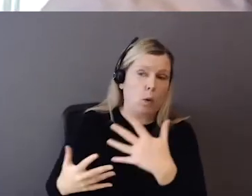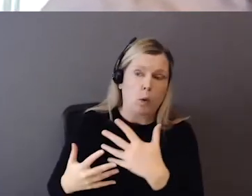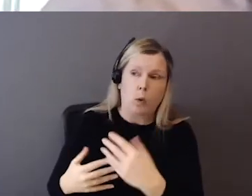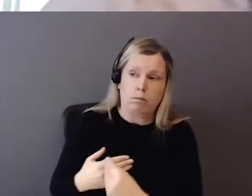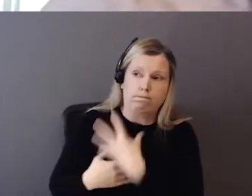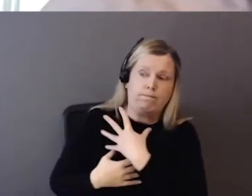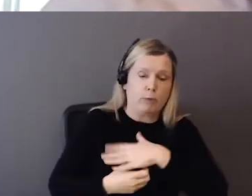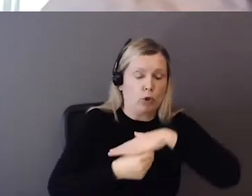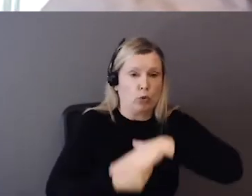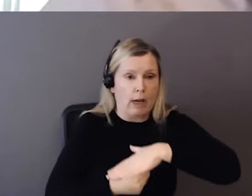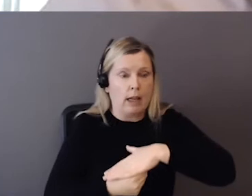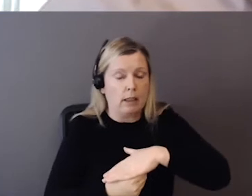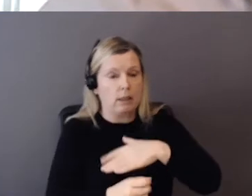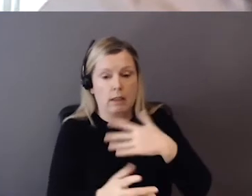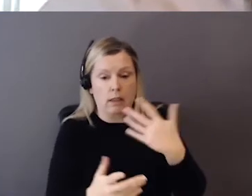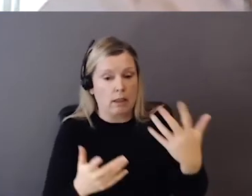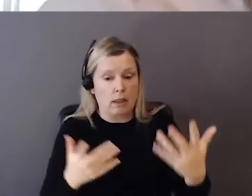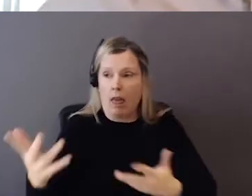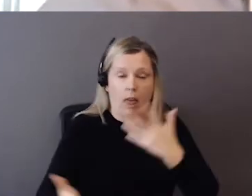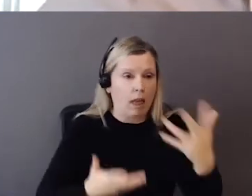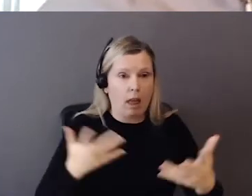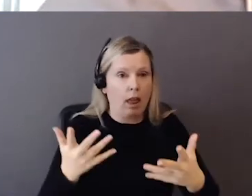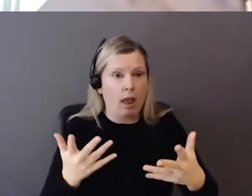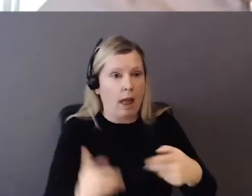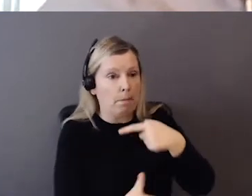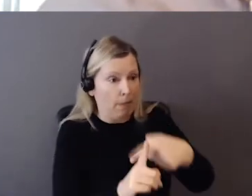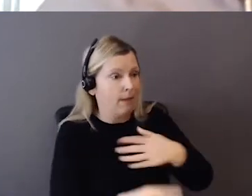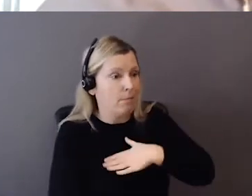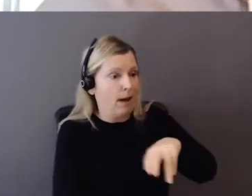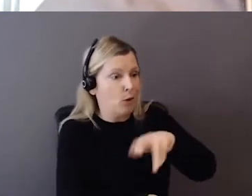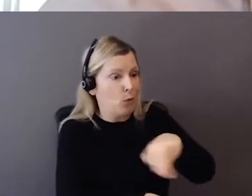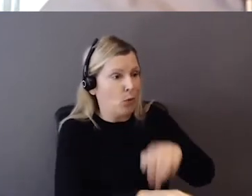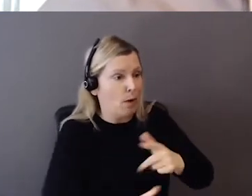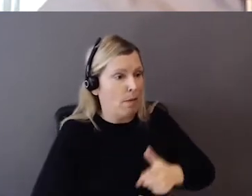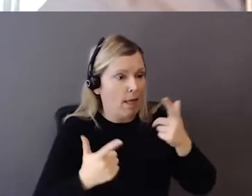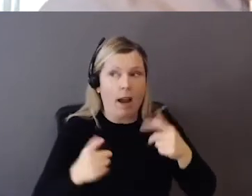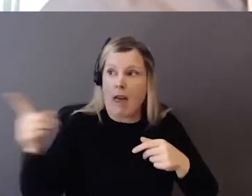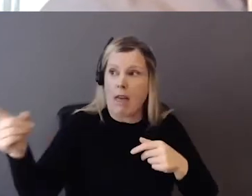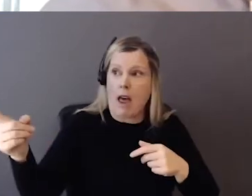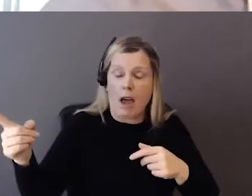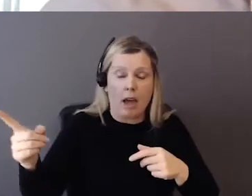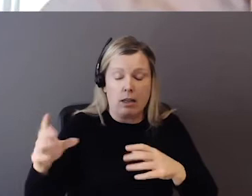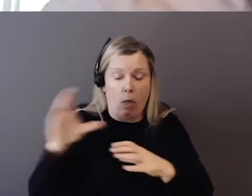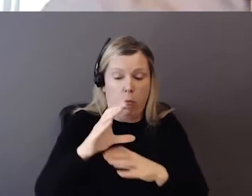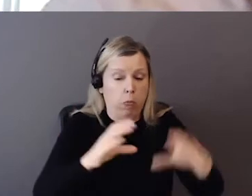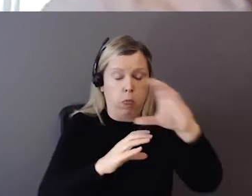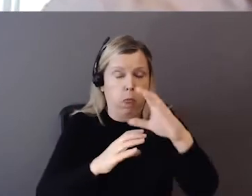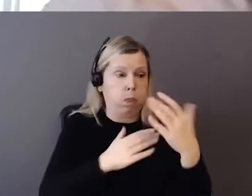stress of just trying to deal with life as it was, I had this additional, I had no income